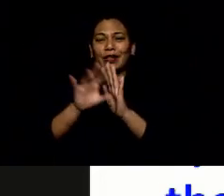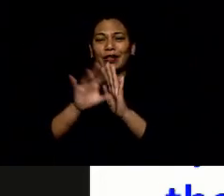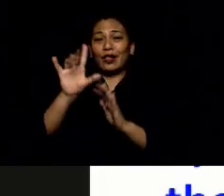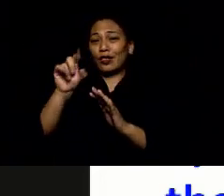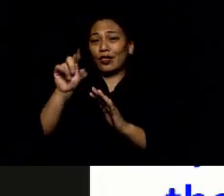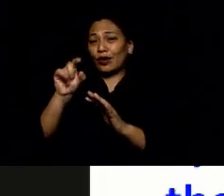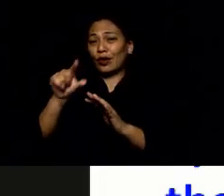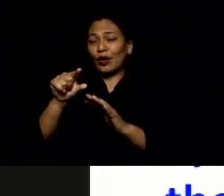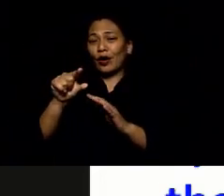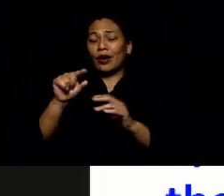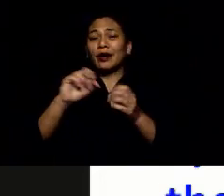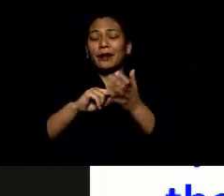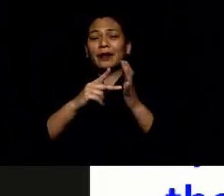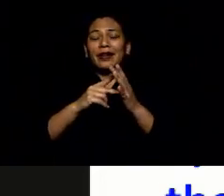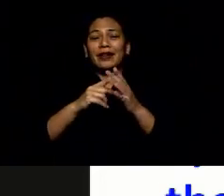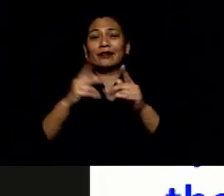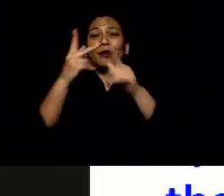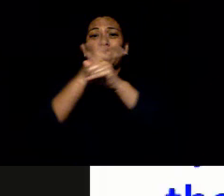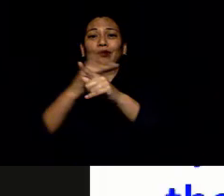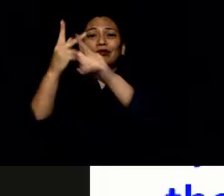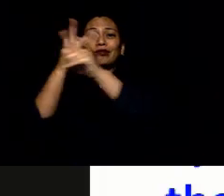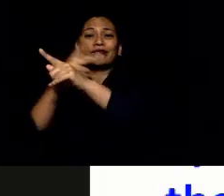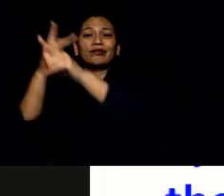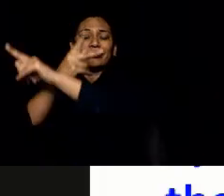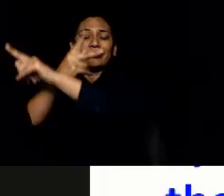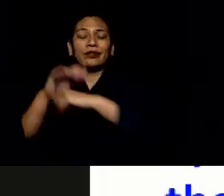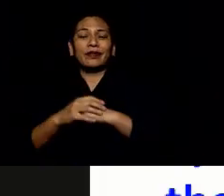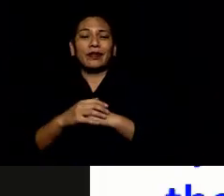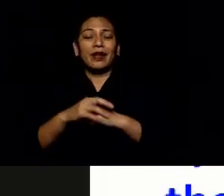about 10 times more emissions or a hundred times more emissions.